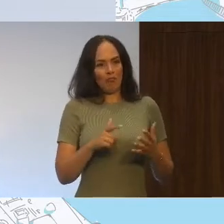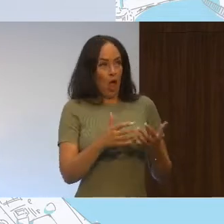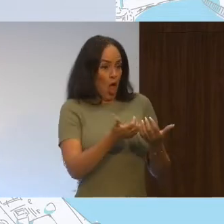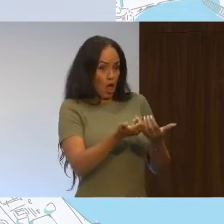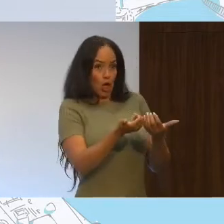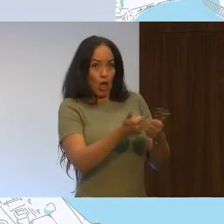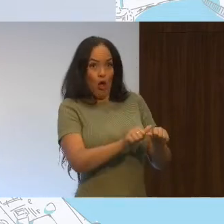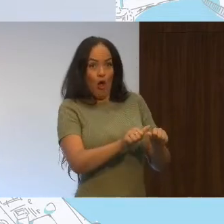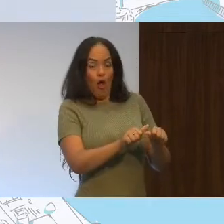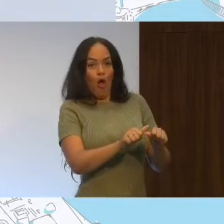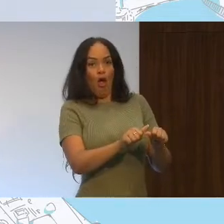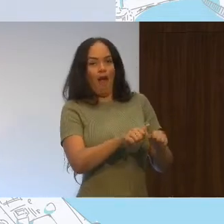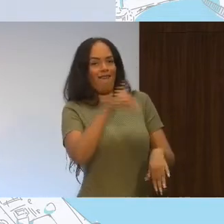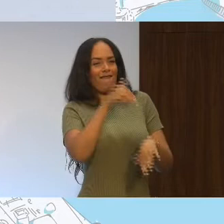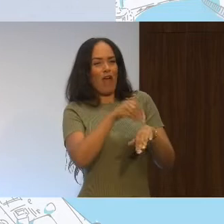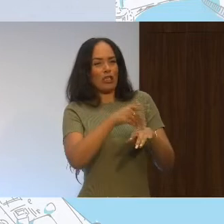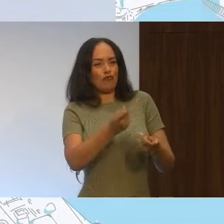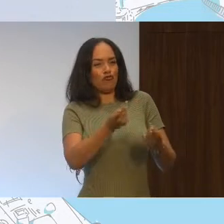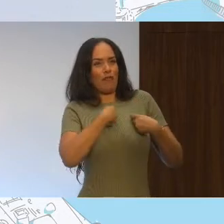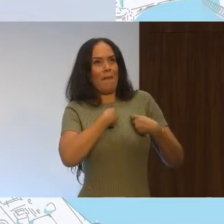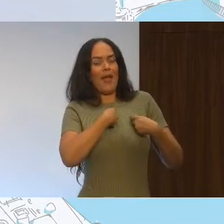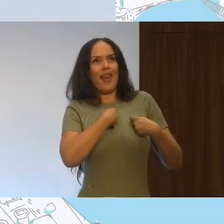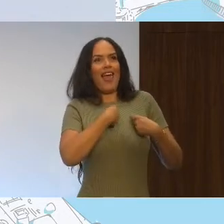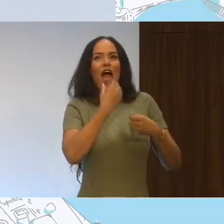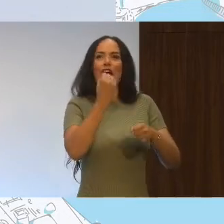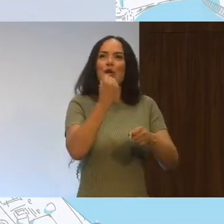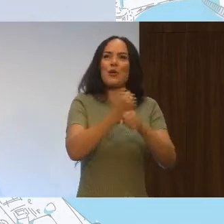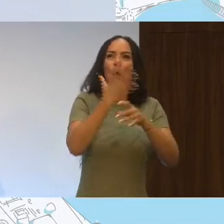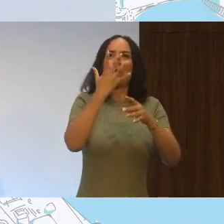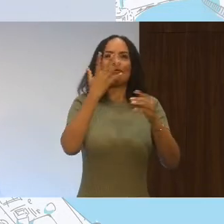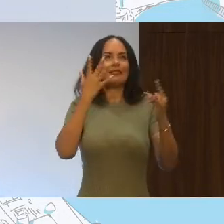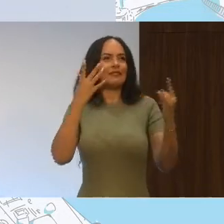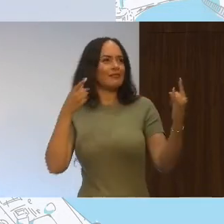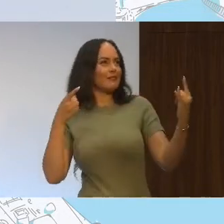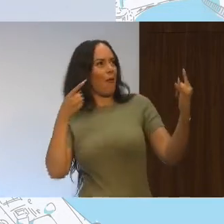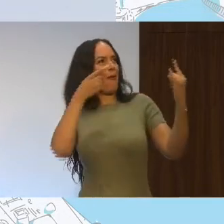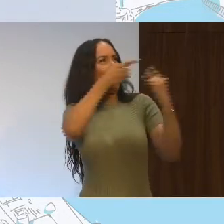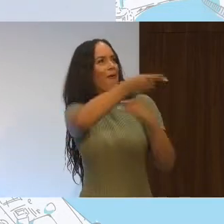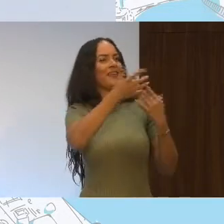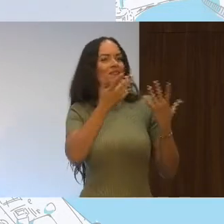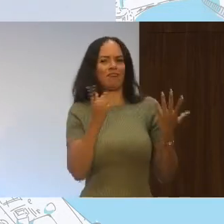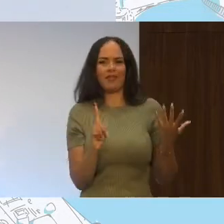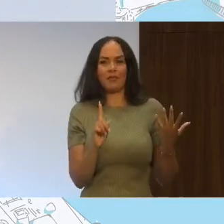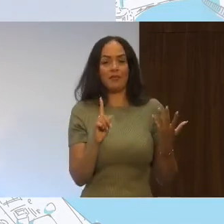an effective treatment may be a golden goal. Support to help us live with our condition,